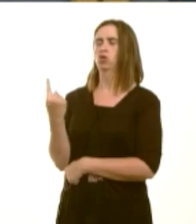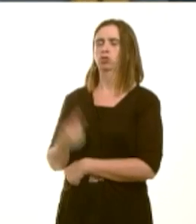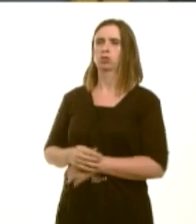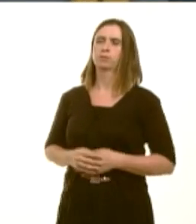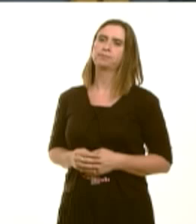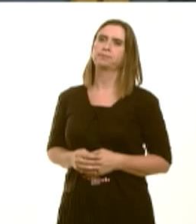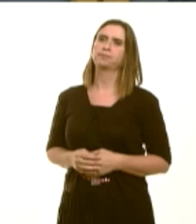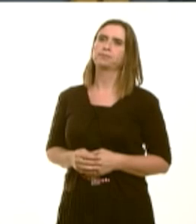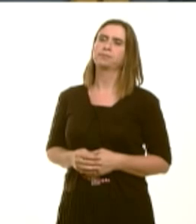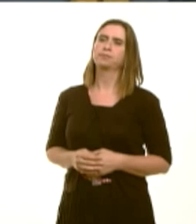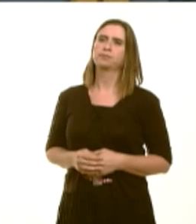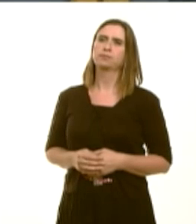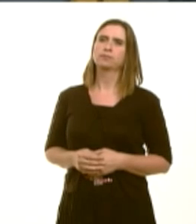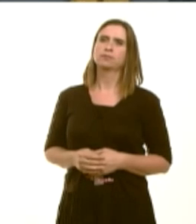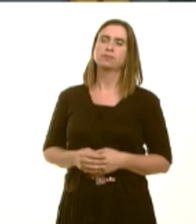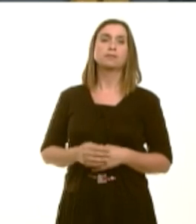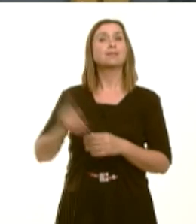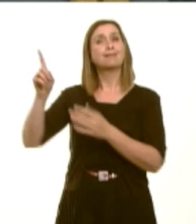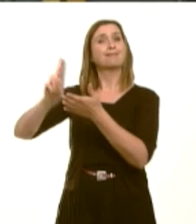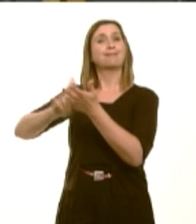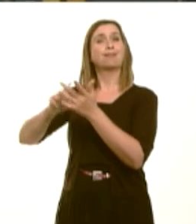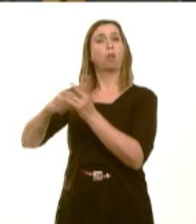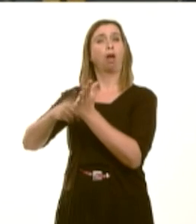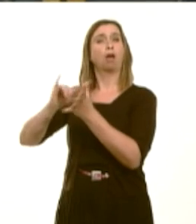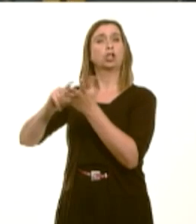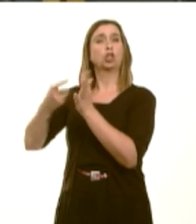Jenny Rathbone: Given that Nicola Sturgeon isnít particularly interested in retaining